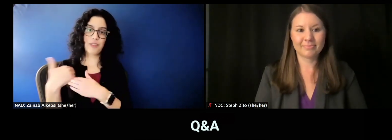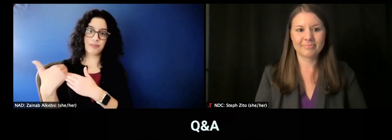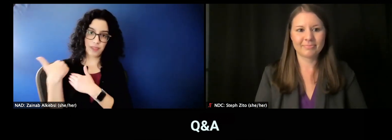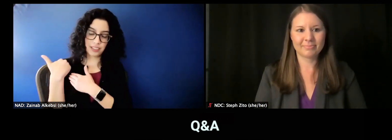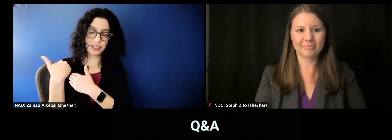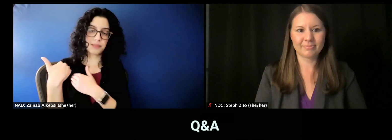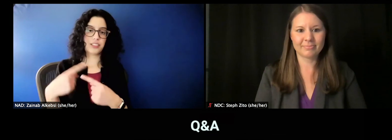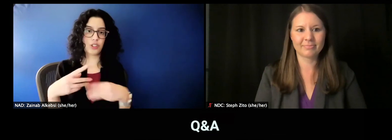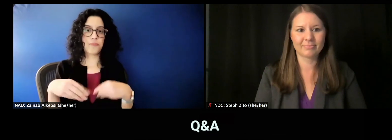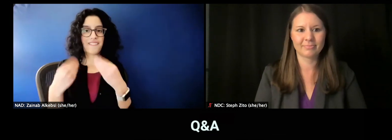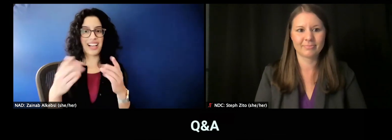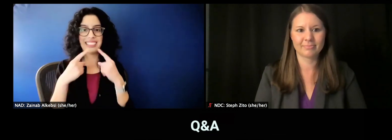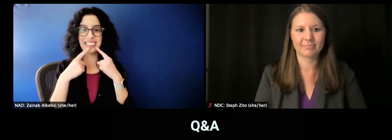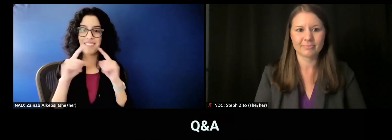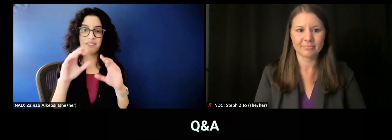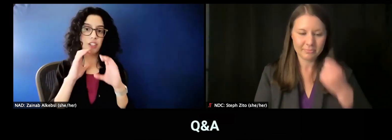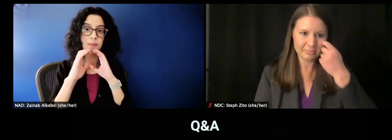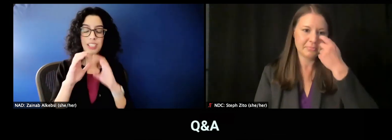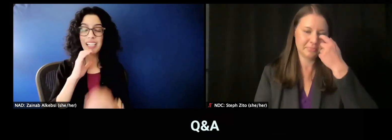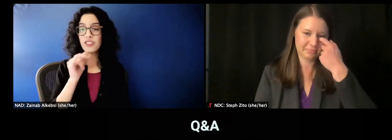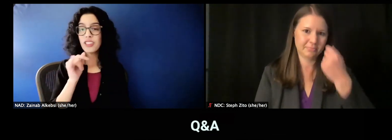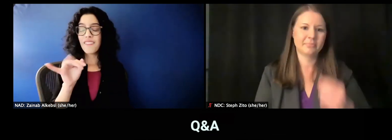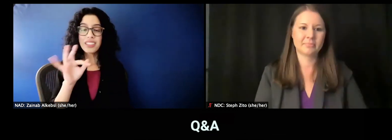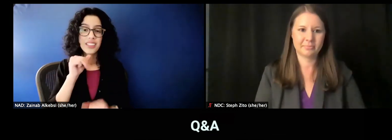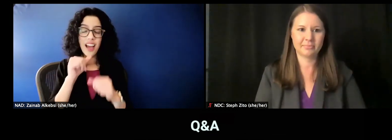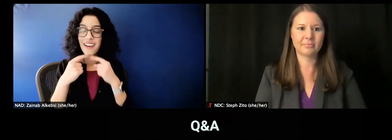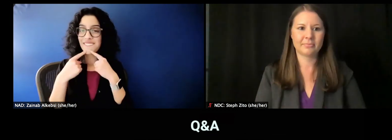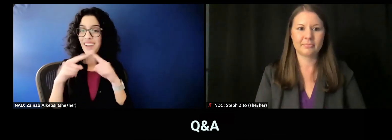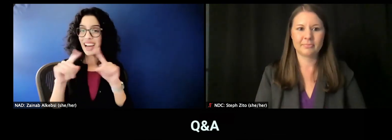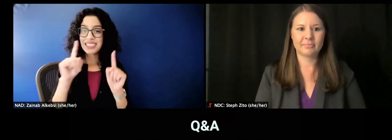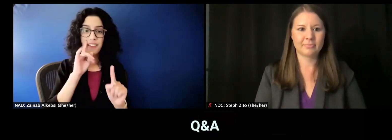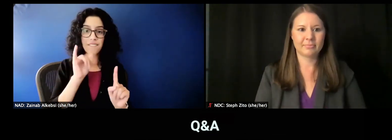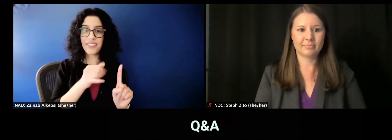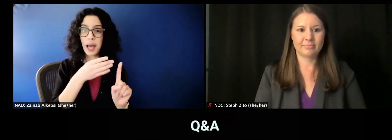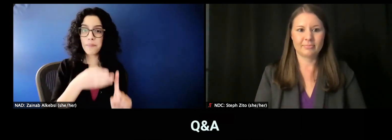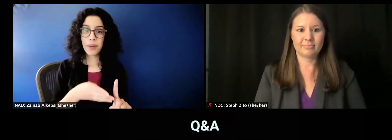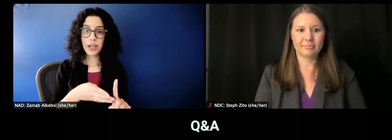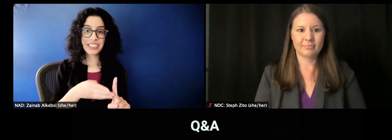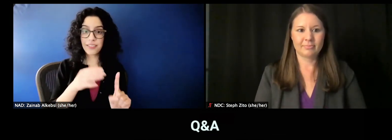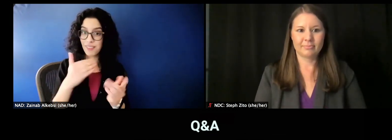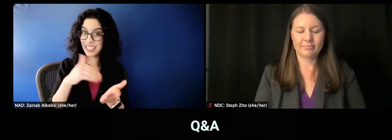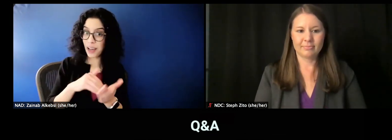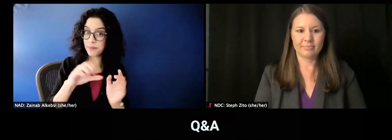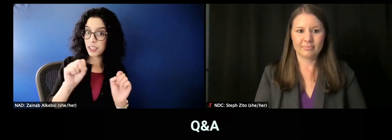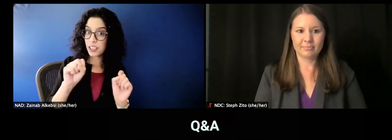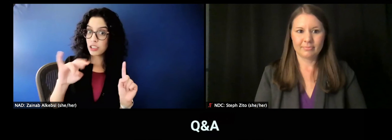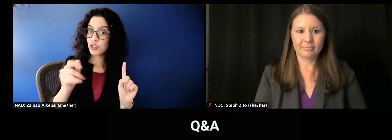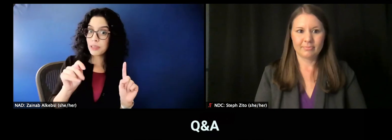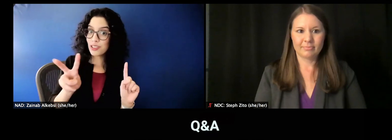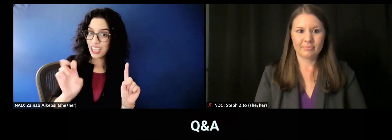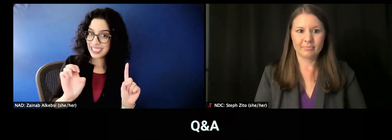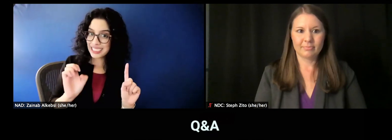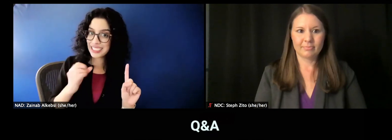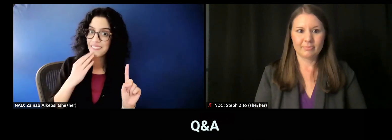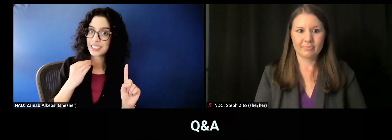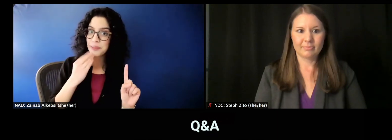and responsibility to provide effective communication lies with the institution.